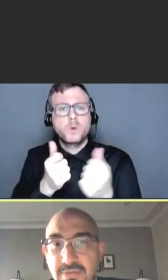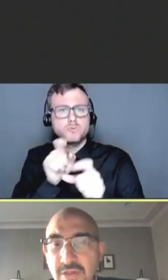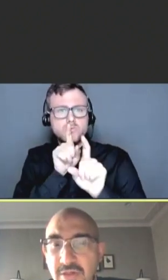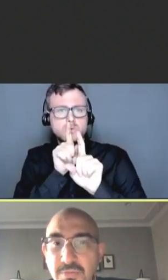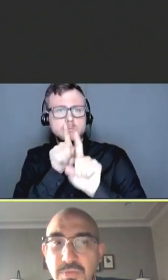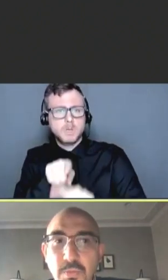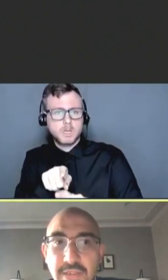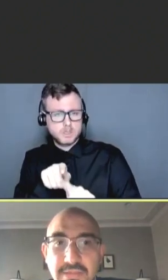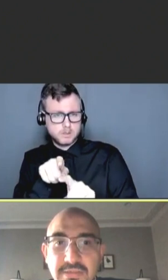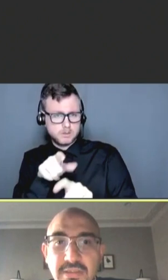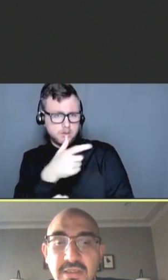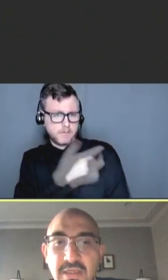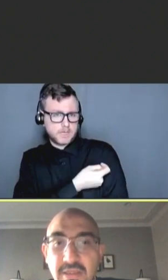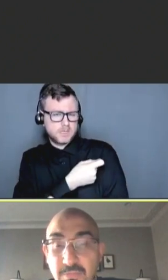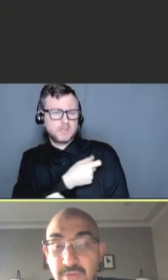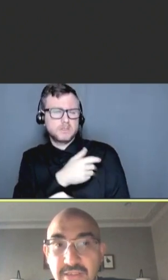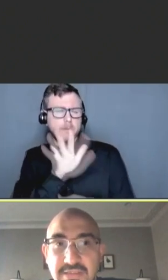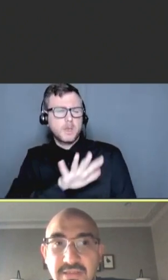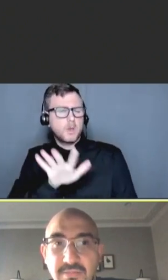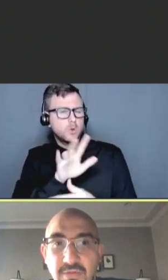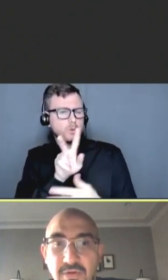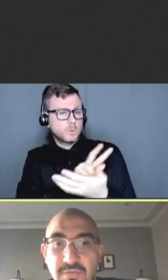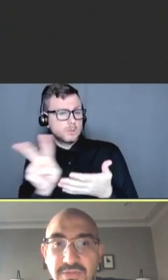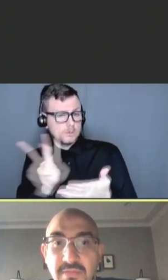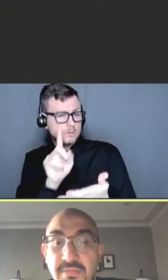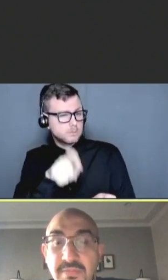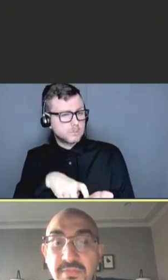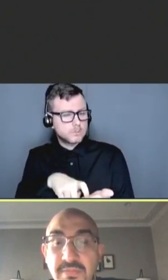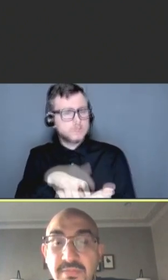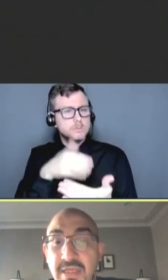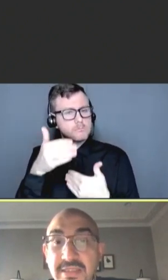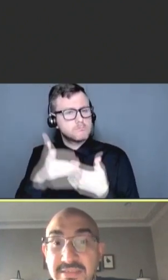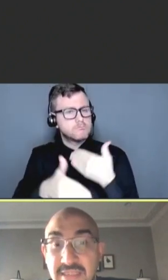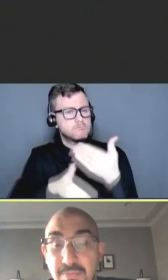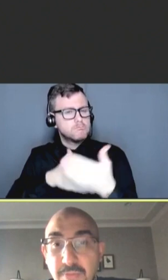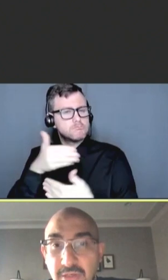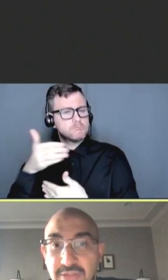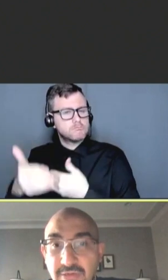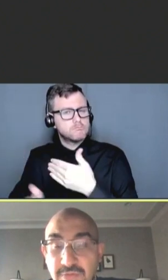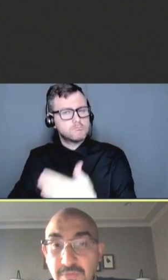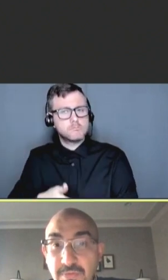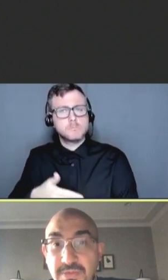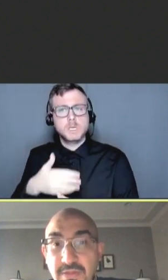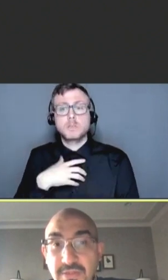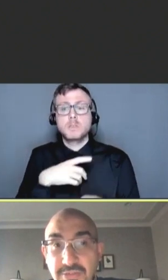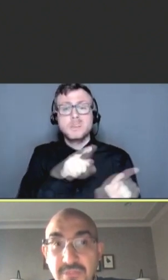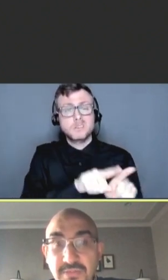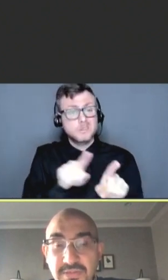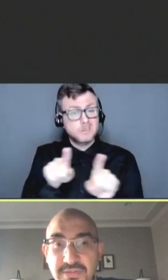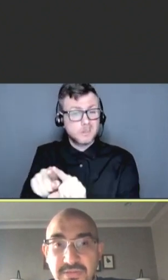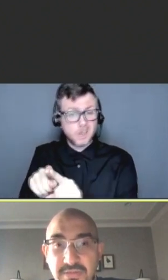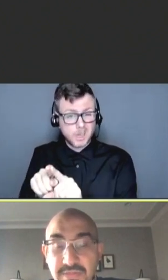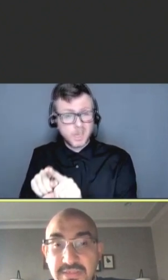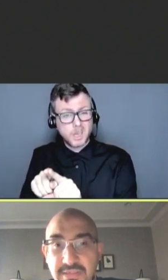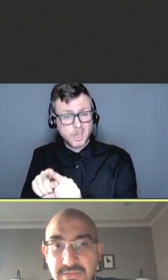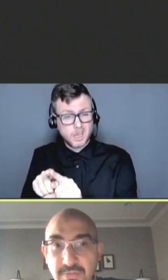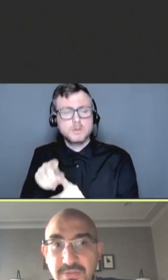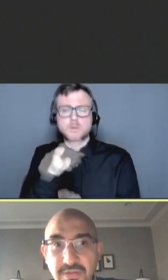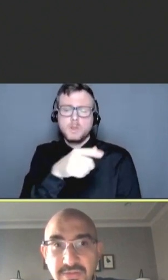usually around two weeks, and we can see them over time. The same population -- so those are the germinal center B cells. Those are the